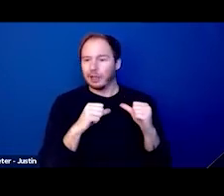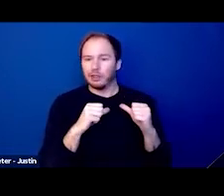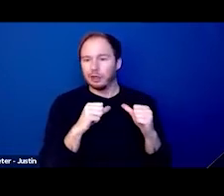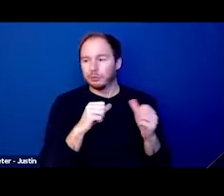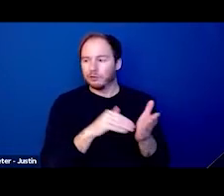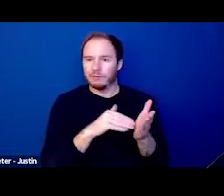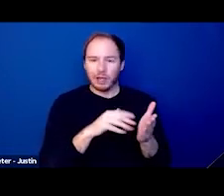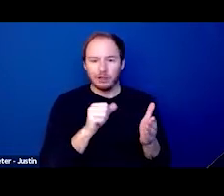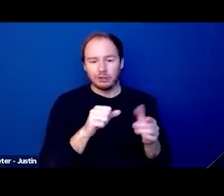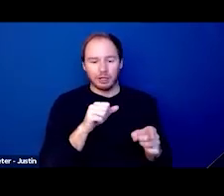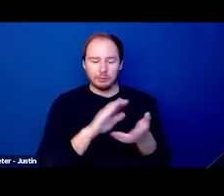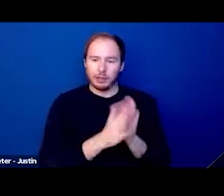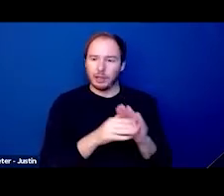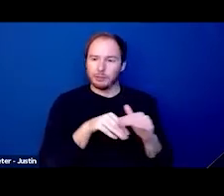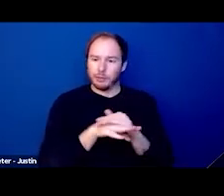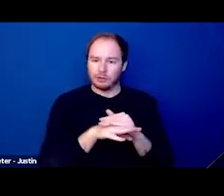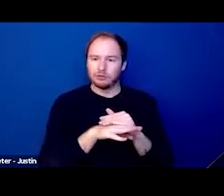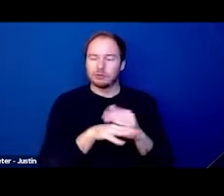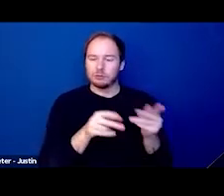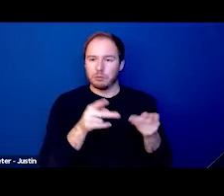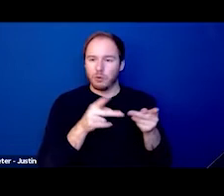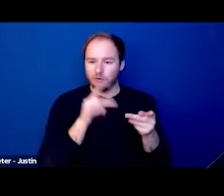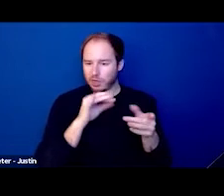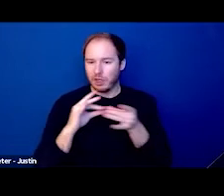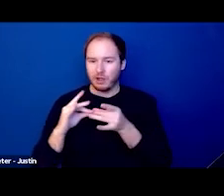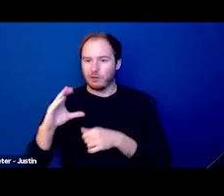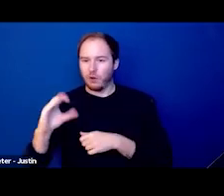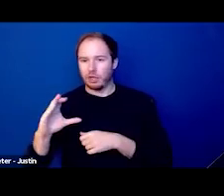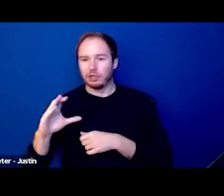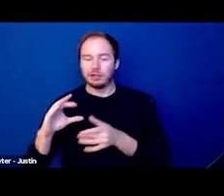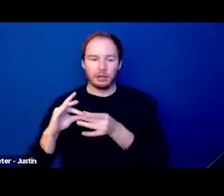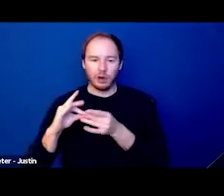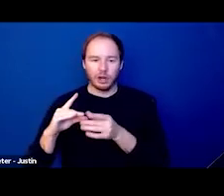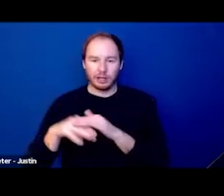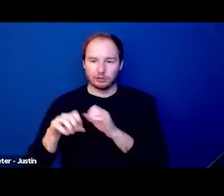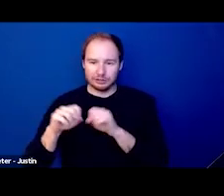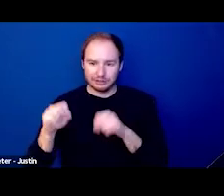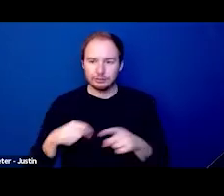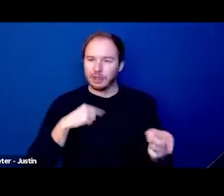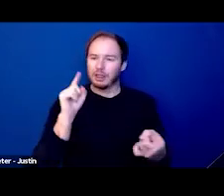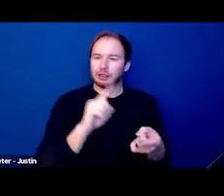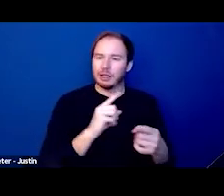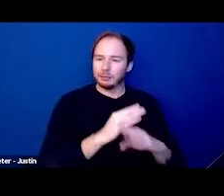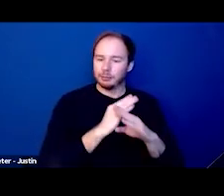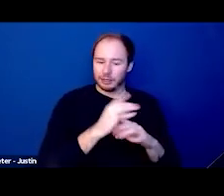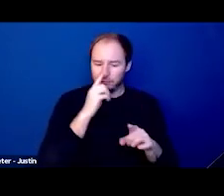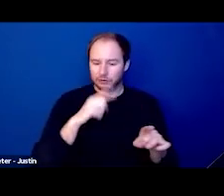can be an entry point to the Coordinated Entry system. And so there's even less of a barrier than put up between folks who are seeking services